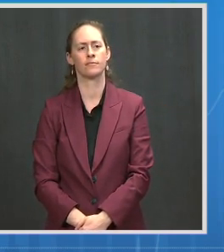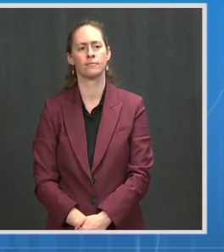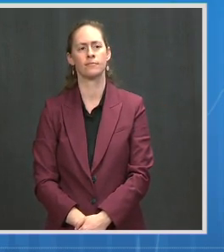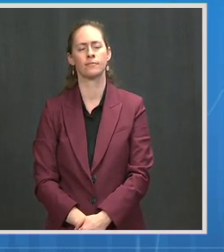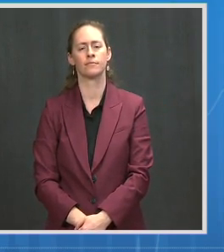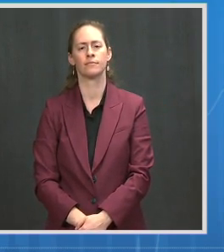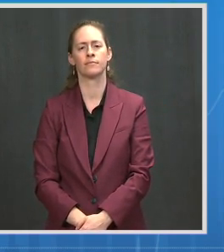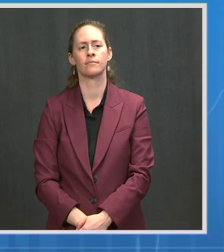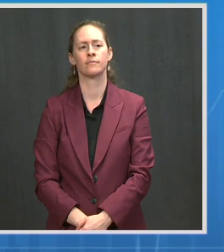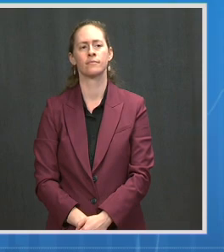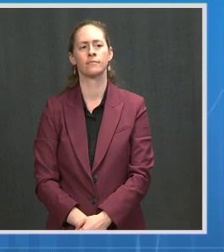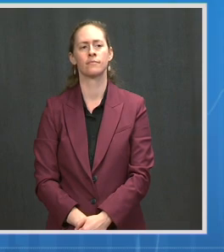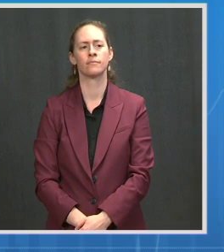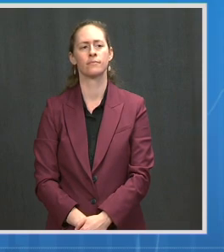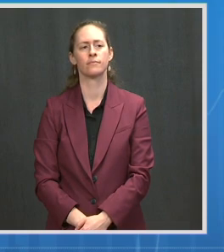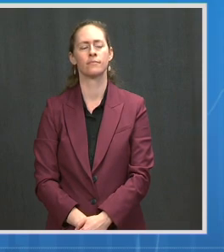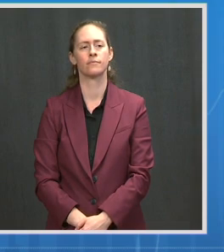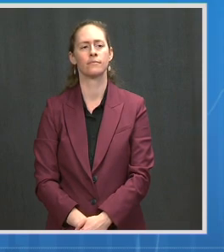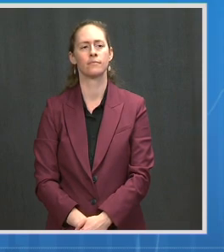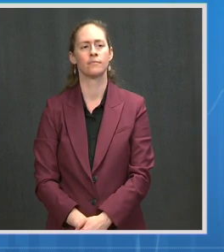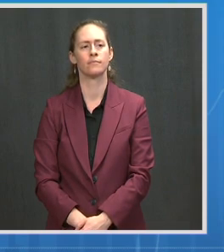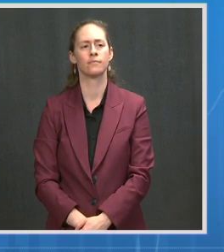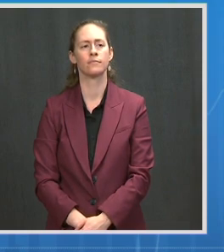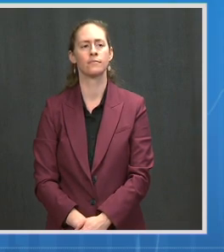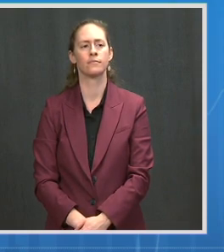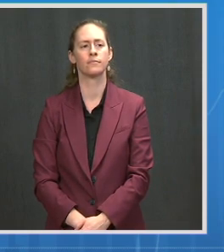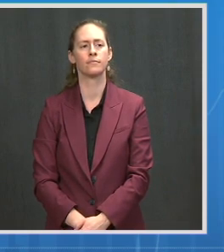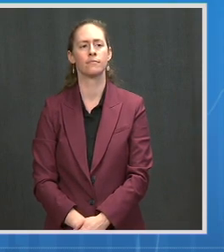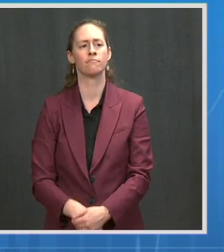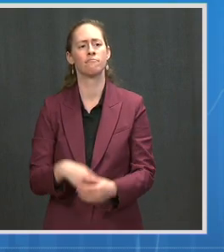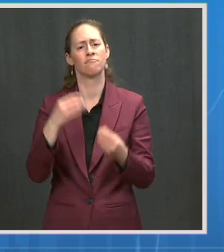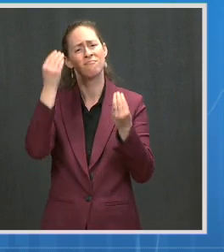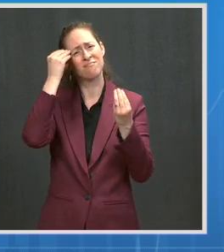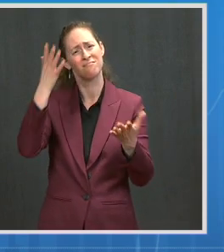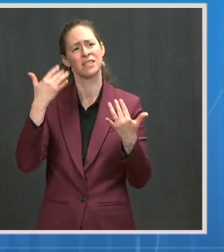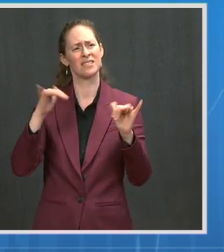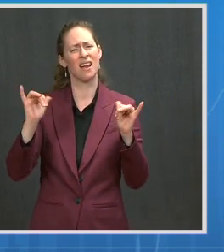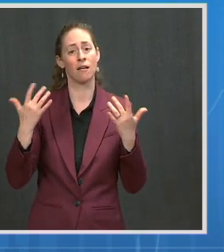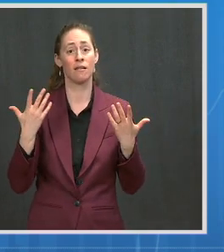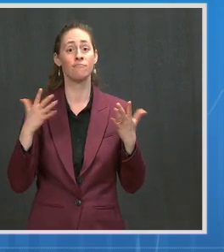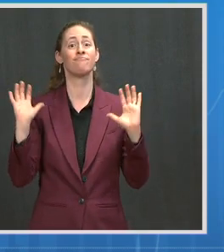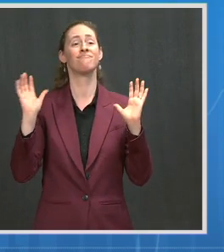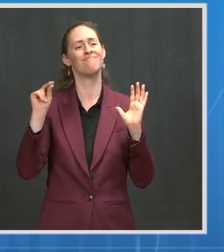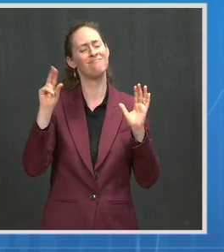So, in closing, we know there is more work to do. And we know equity does not happen by default.